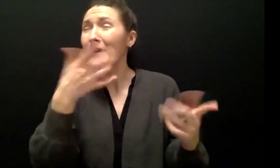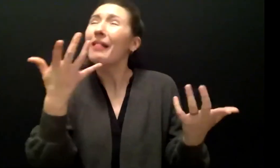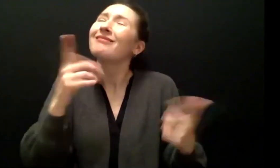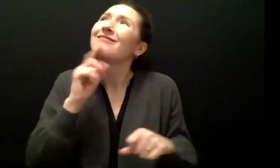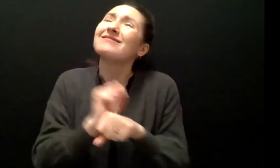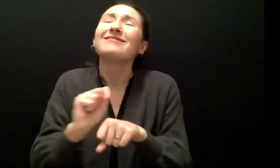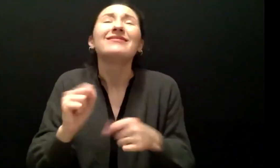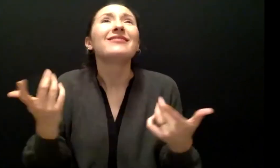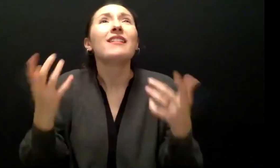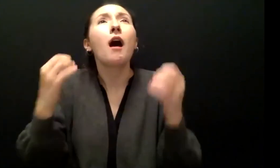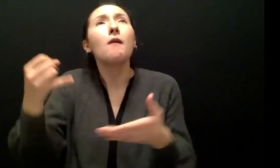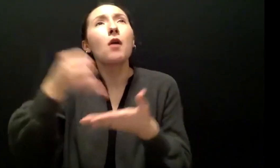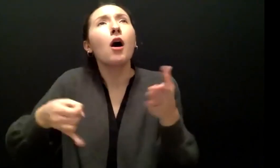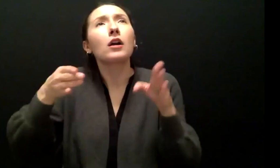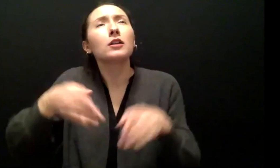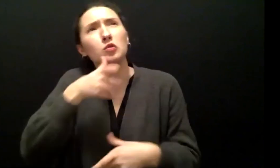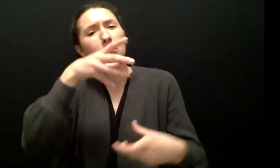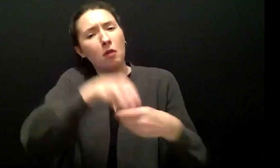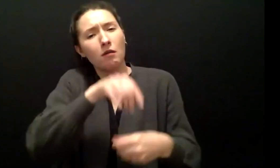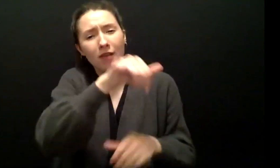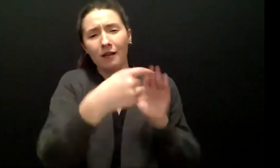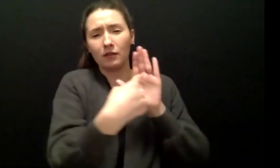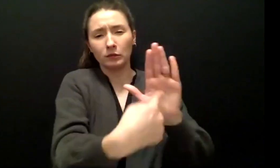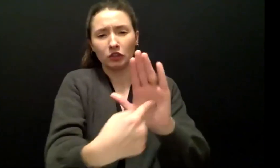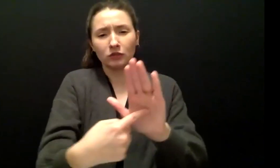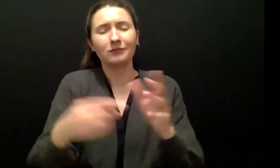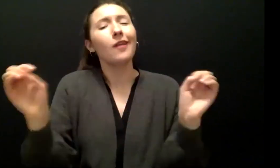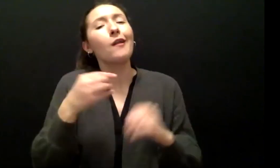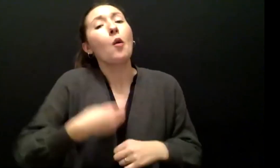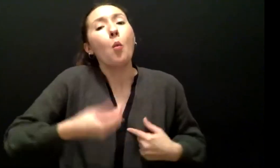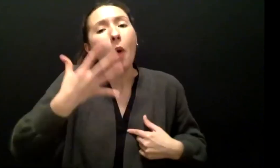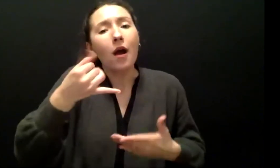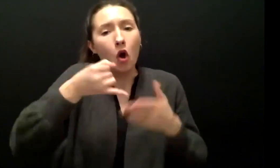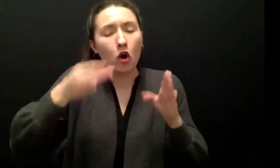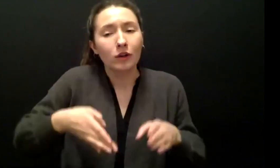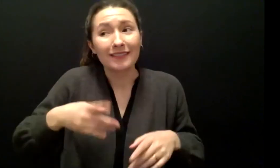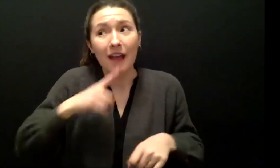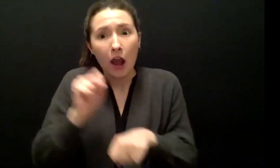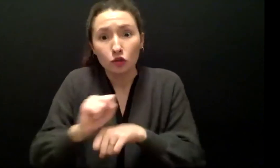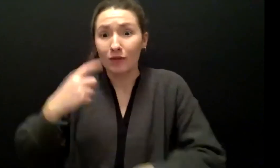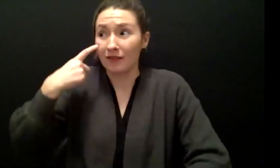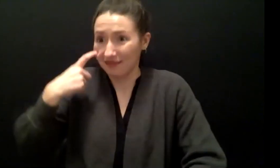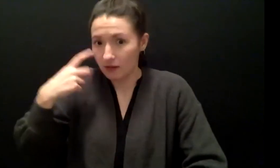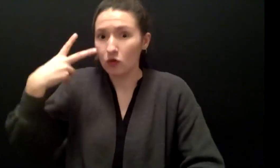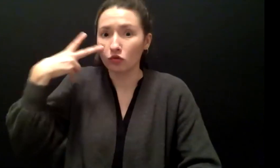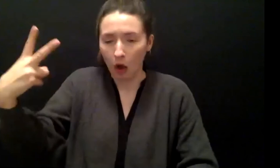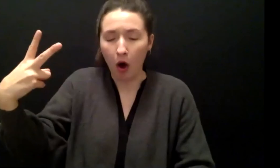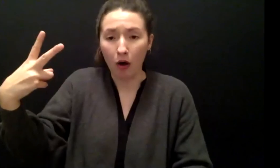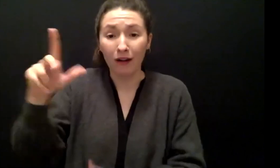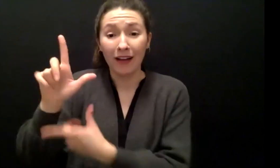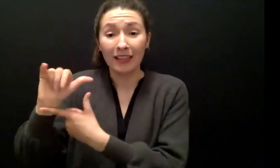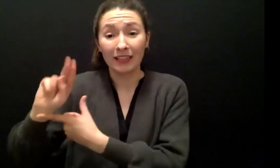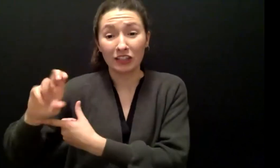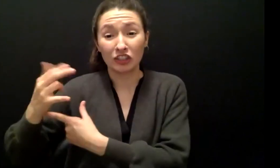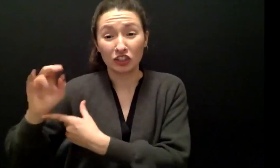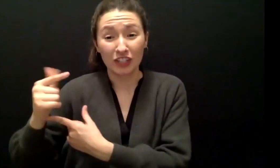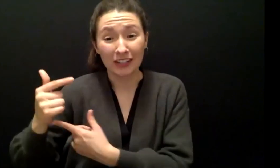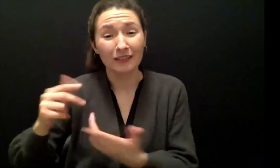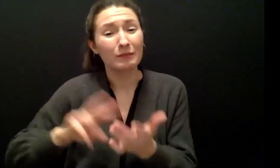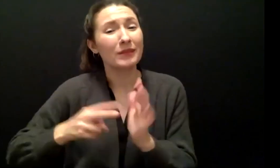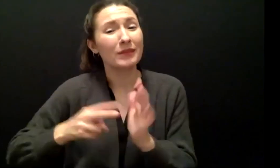close to me, which is, "We understand because we have been oppressed as well. We have gone